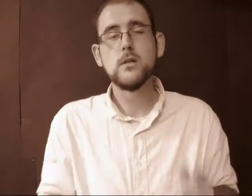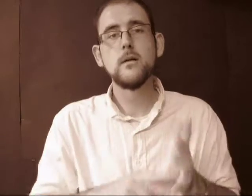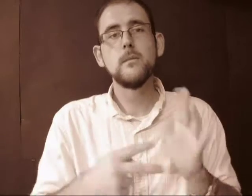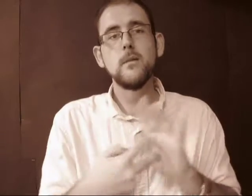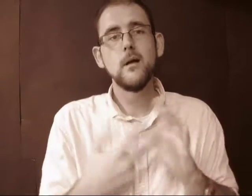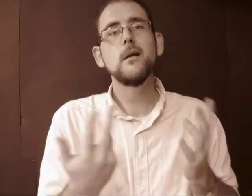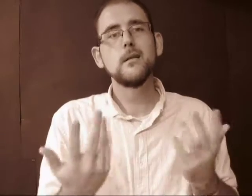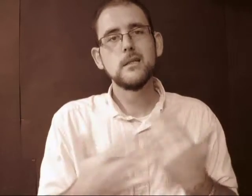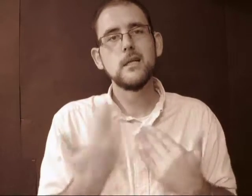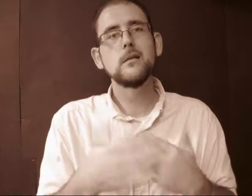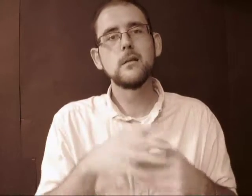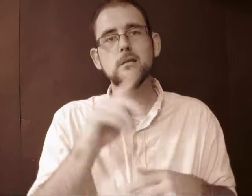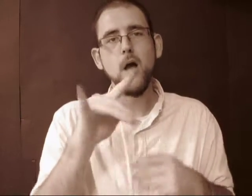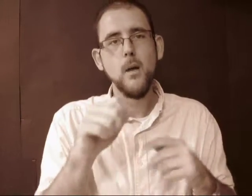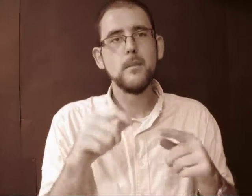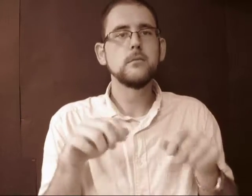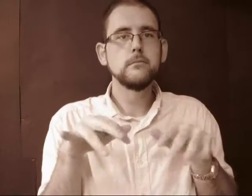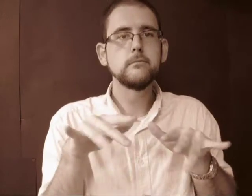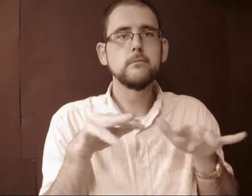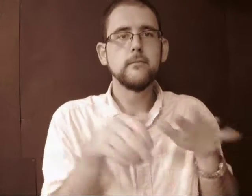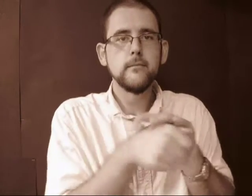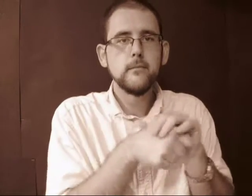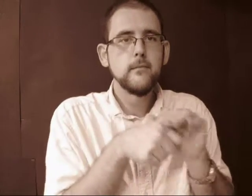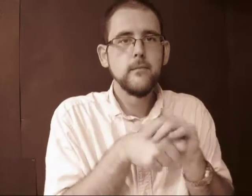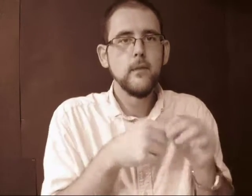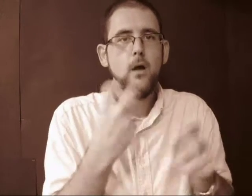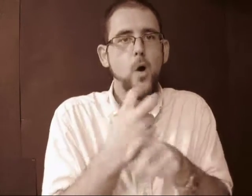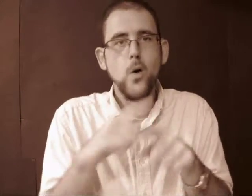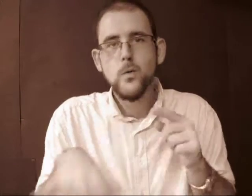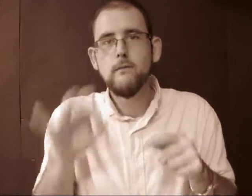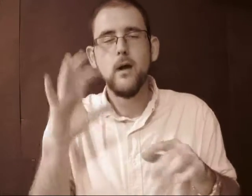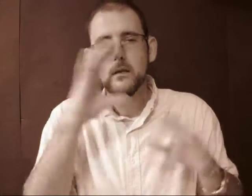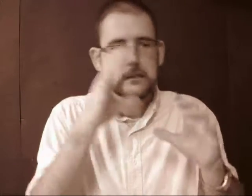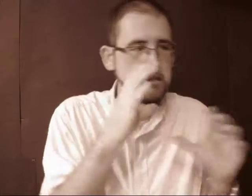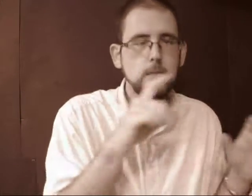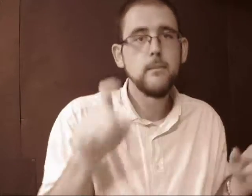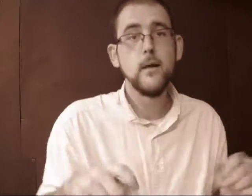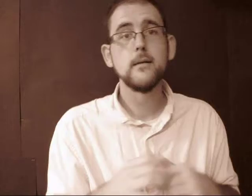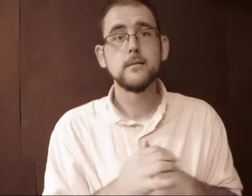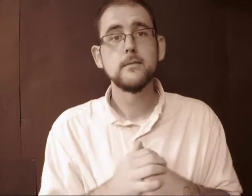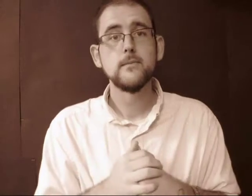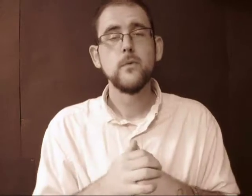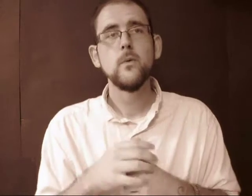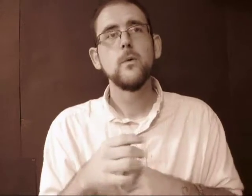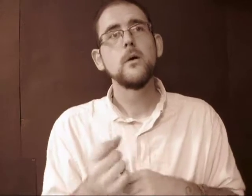This meant it was easy for zombies to come in and hide out, forcing an intensive search.